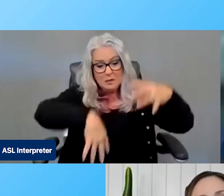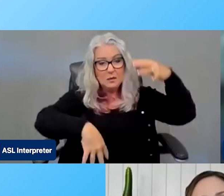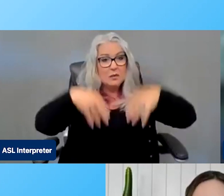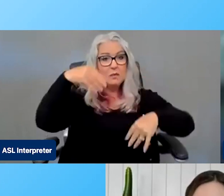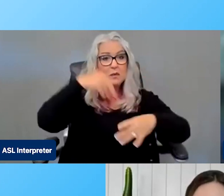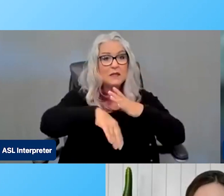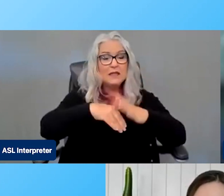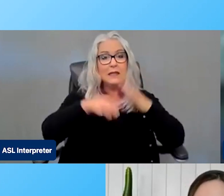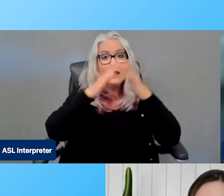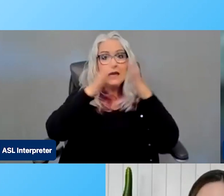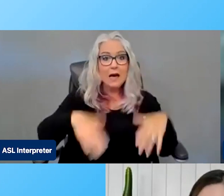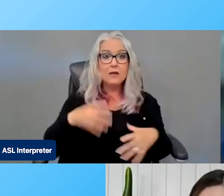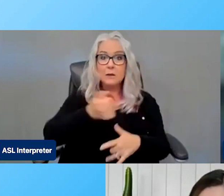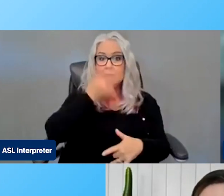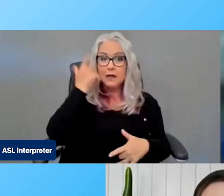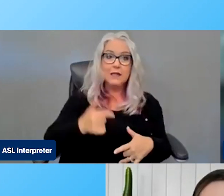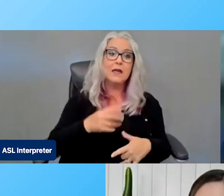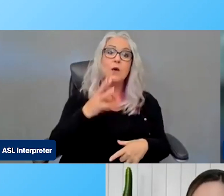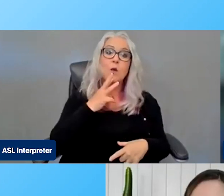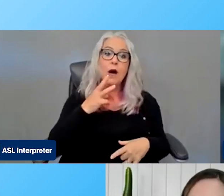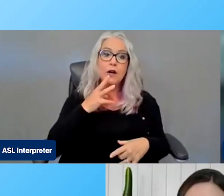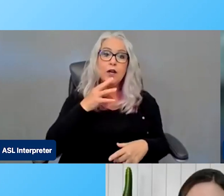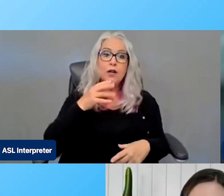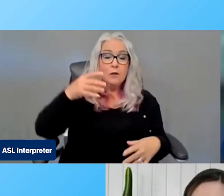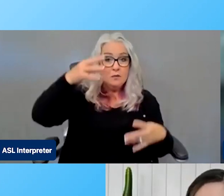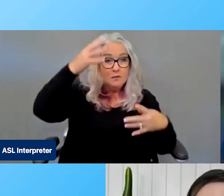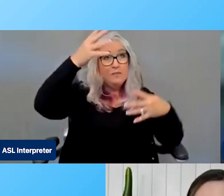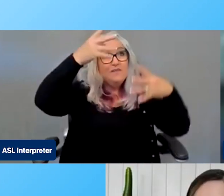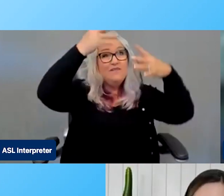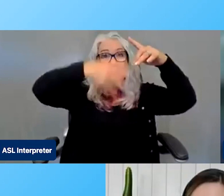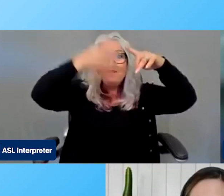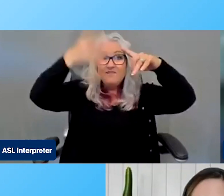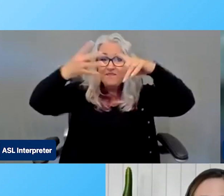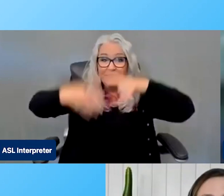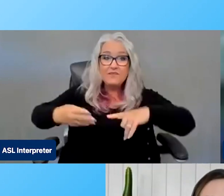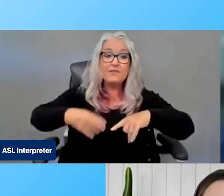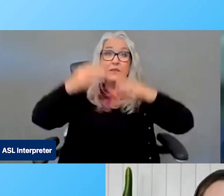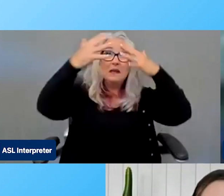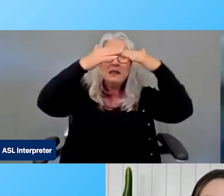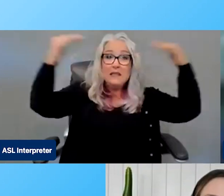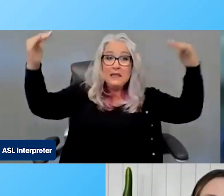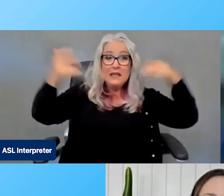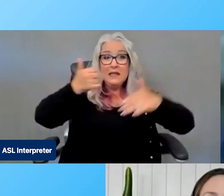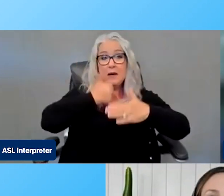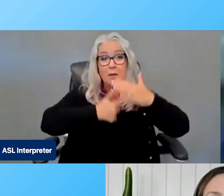Because of that water leaked in, causing the ceiling above his bed to collapse leaving a huge hole behind.